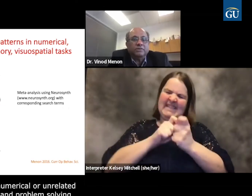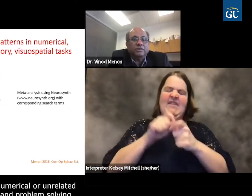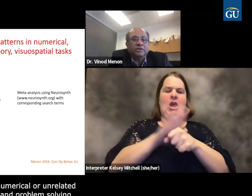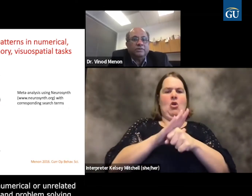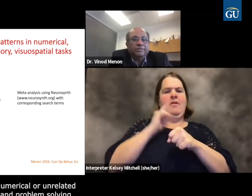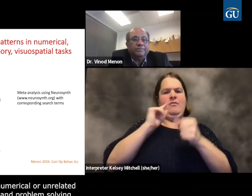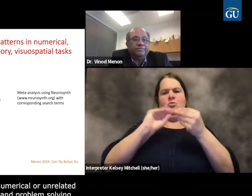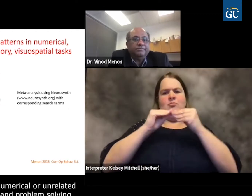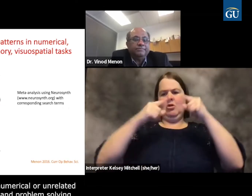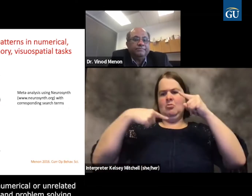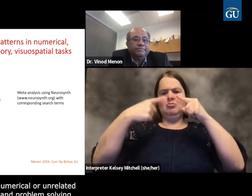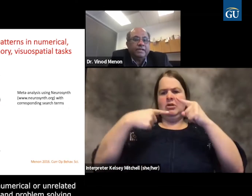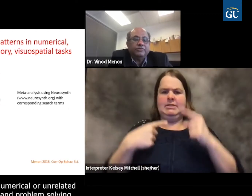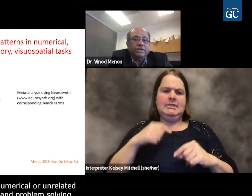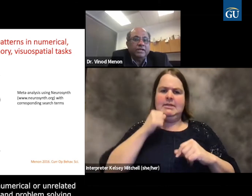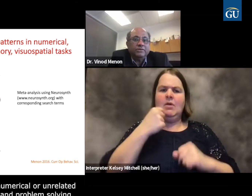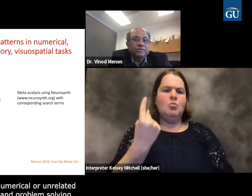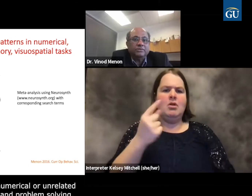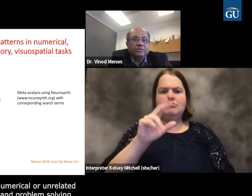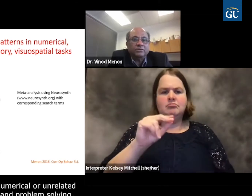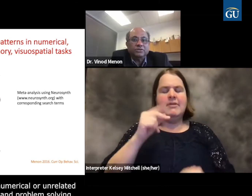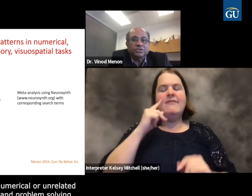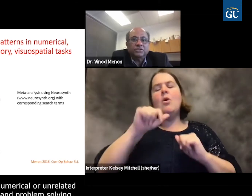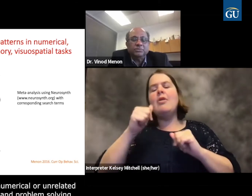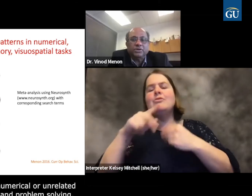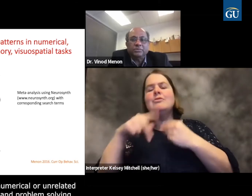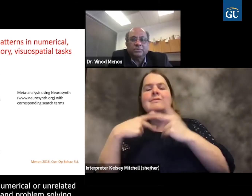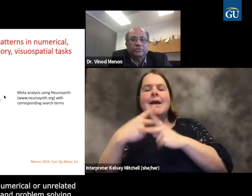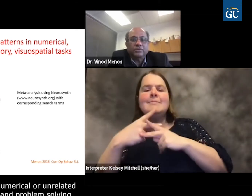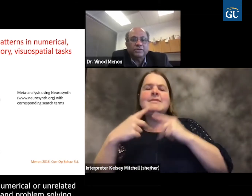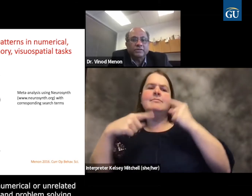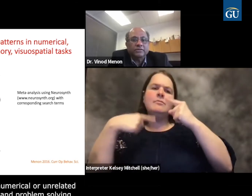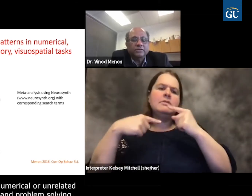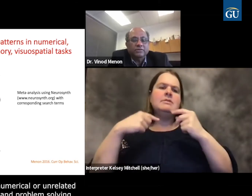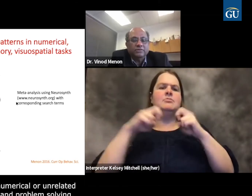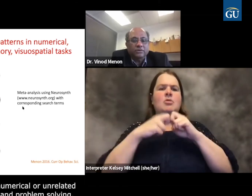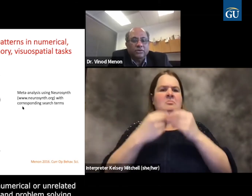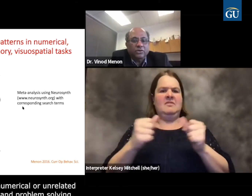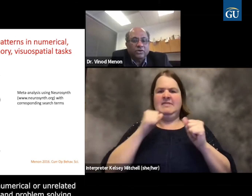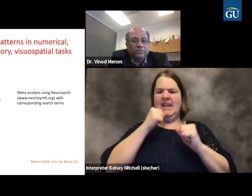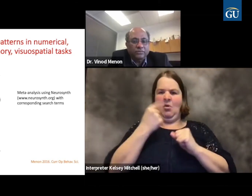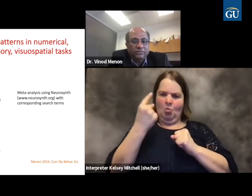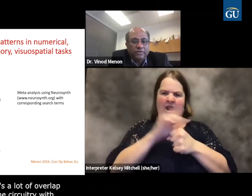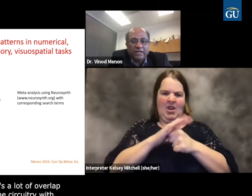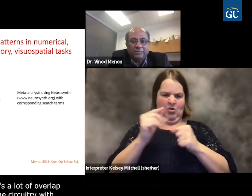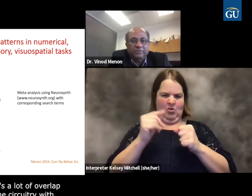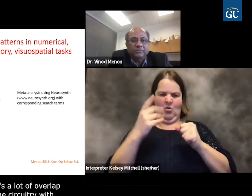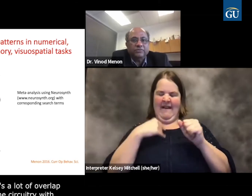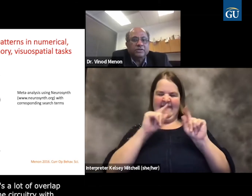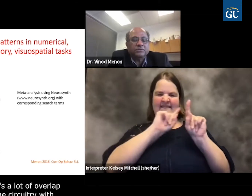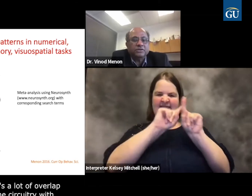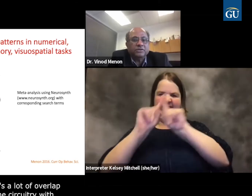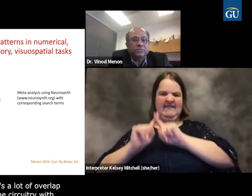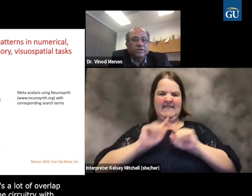numerical or unrelated cognition and problem solving